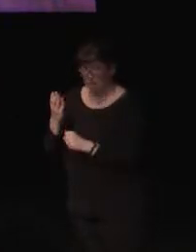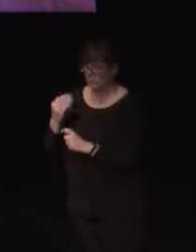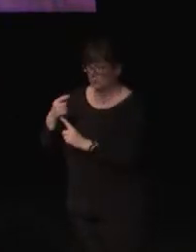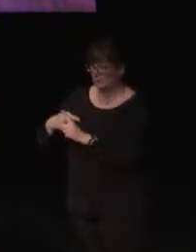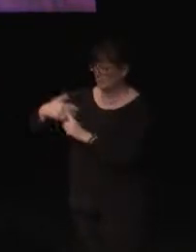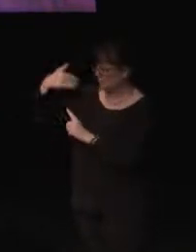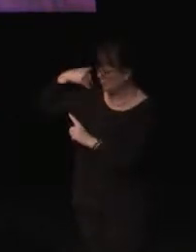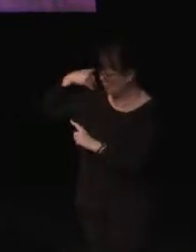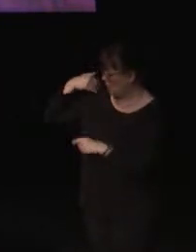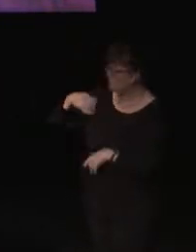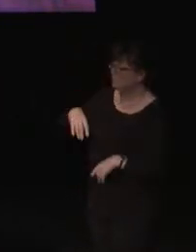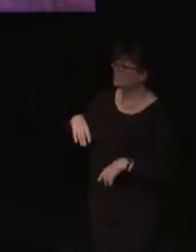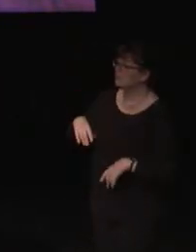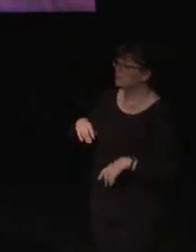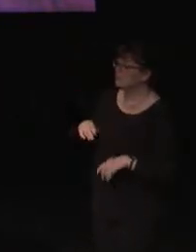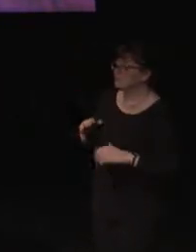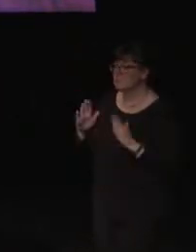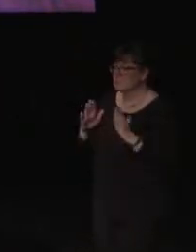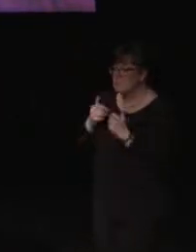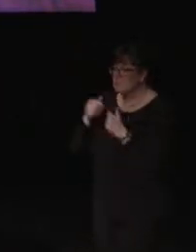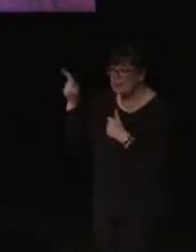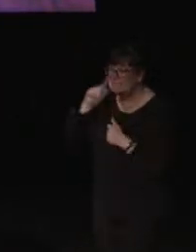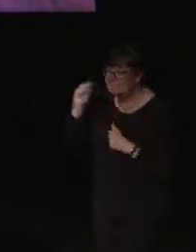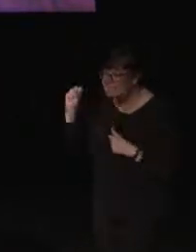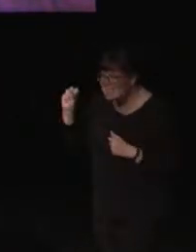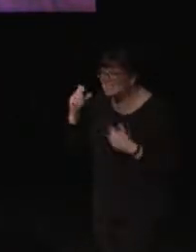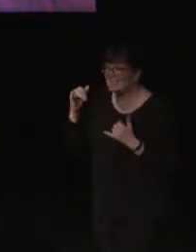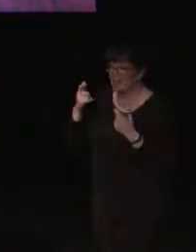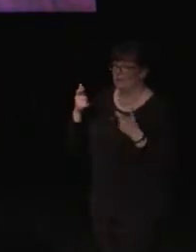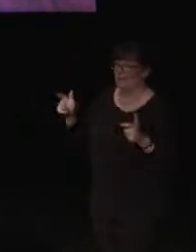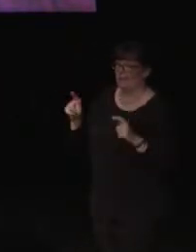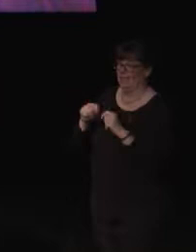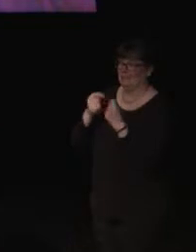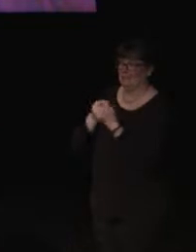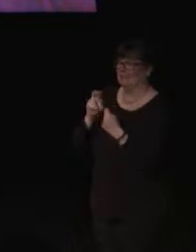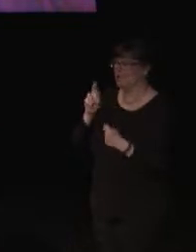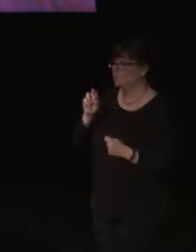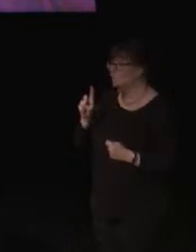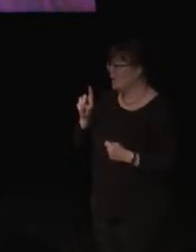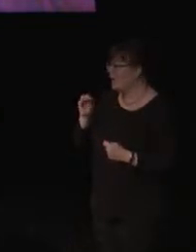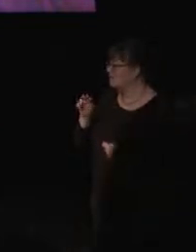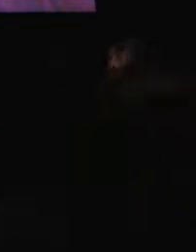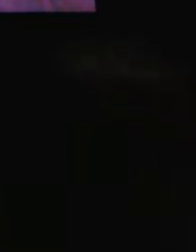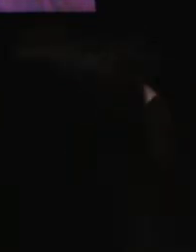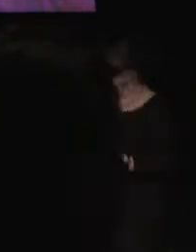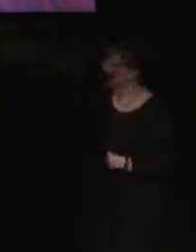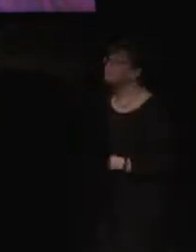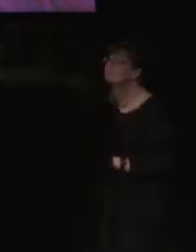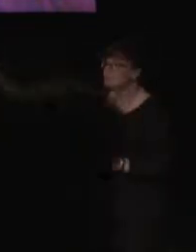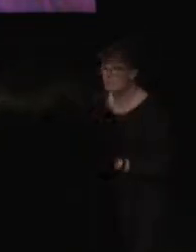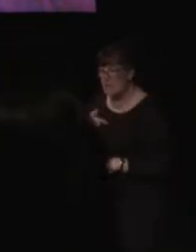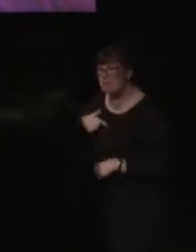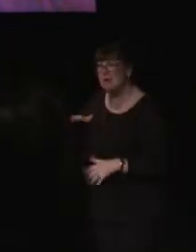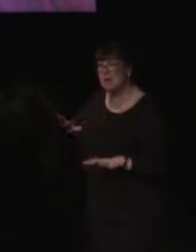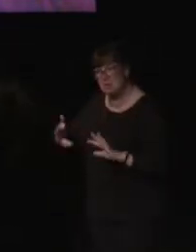Small team in Seattle, but now is a bigger team in Redmond. And we kind of tried to fill out some gaps